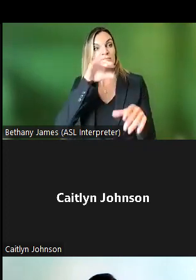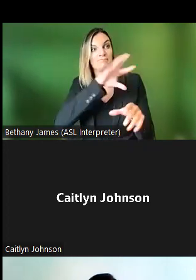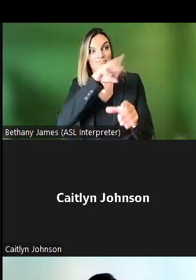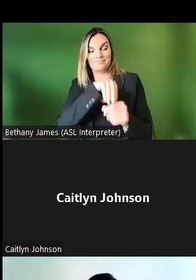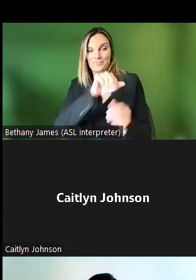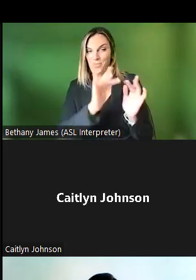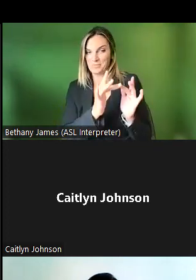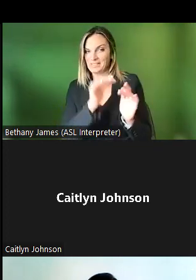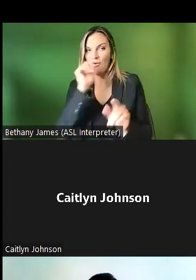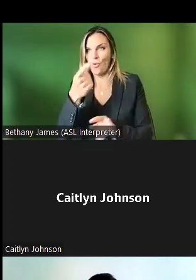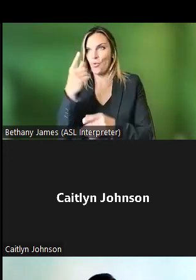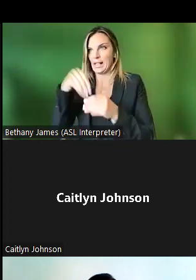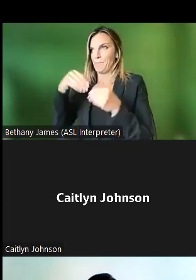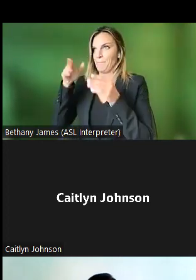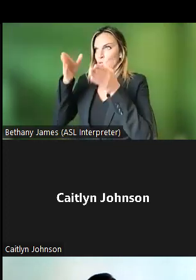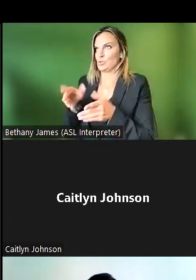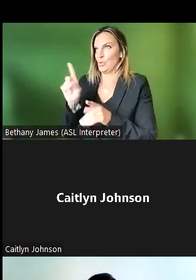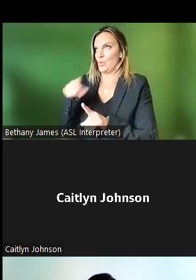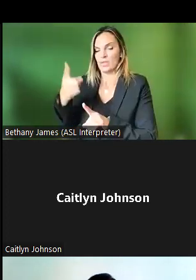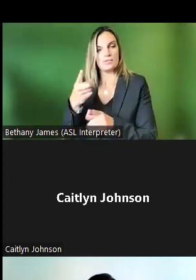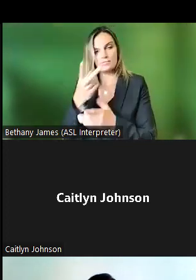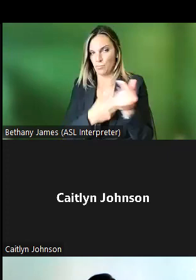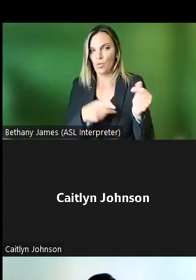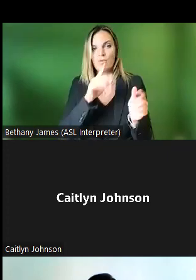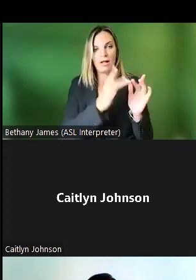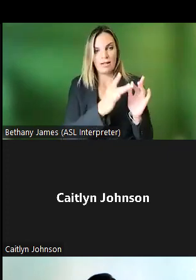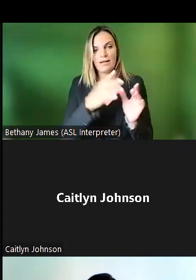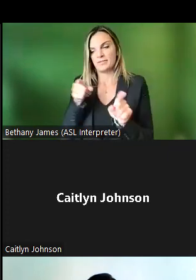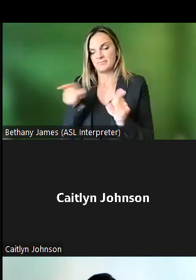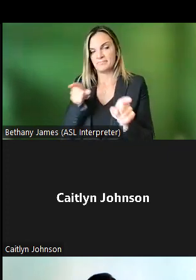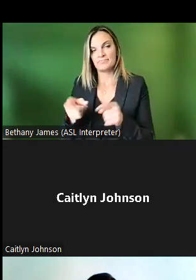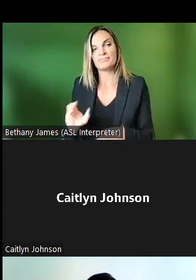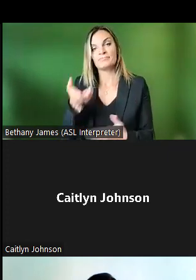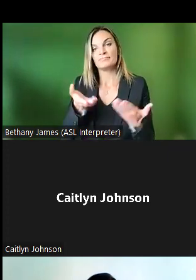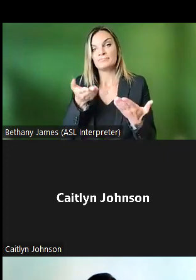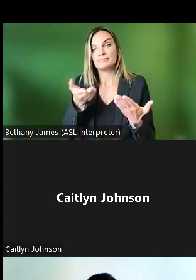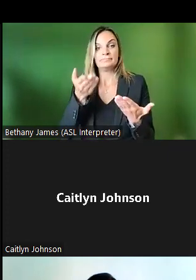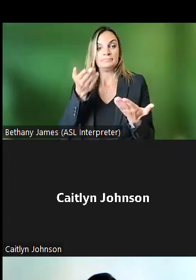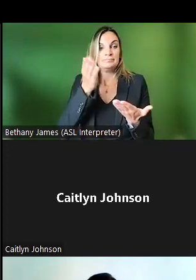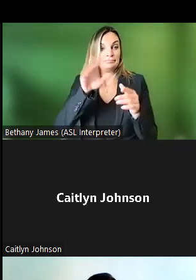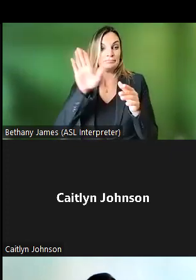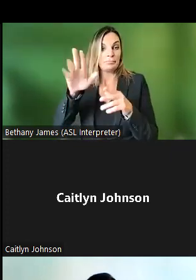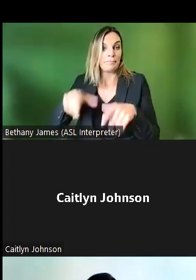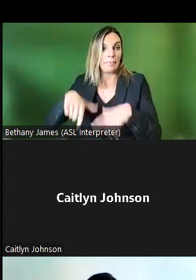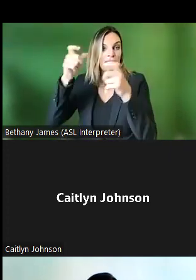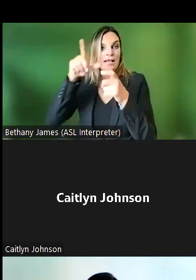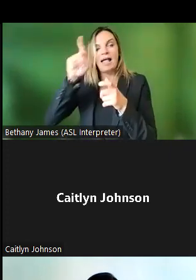And it may mean that you have to relocate programs or services in buildings that are inaccessible or older.